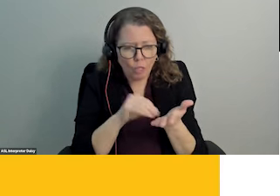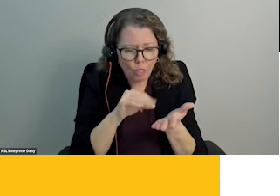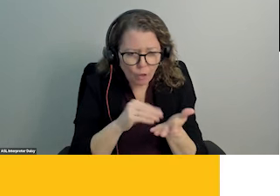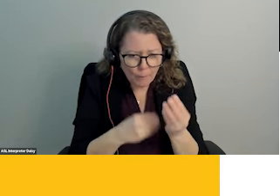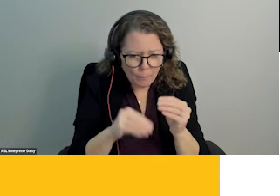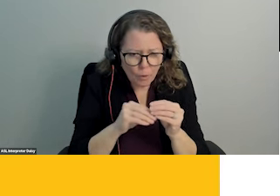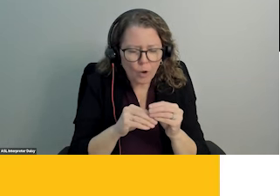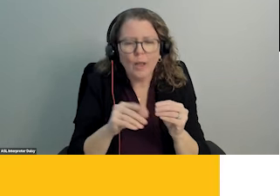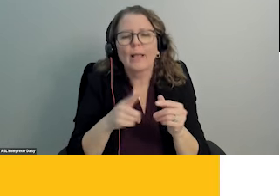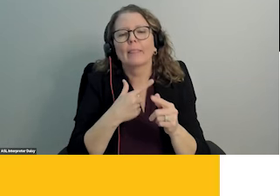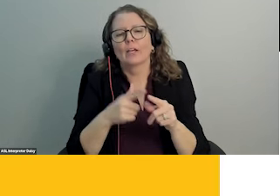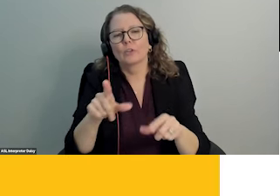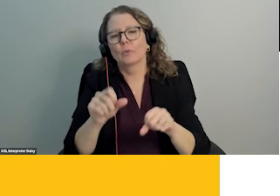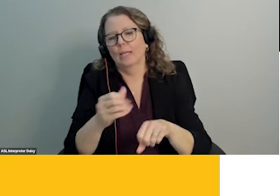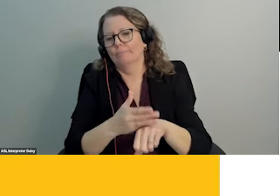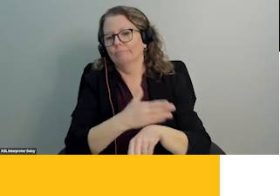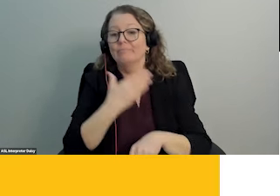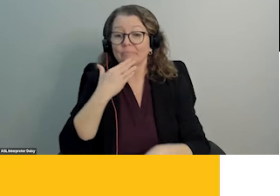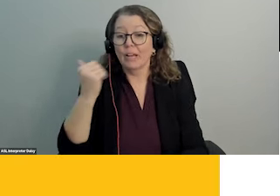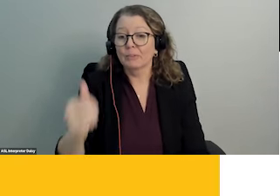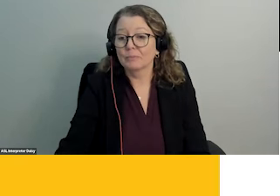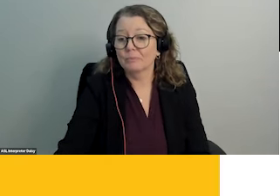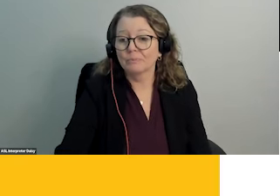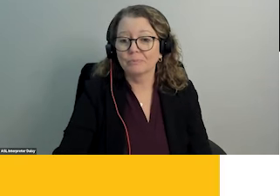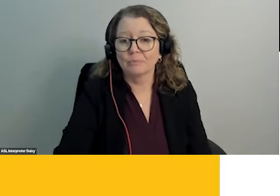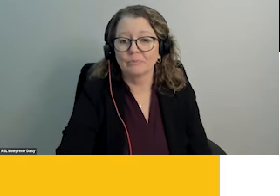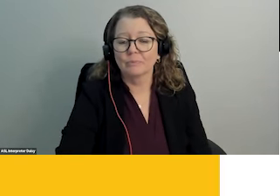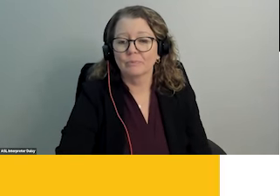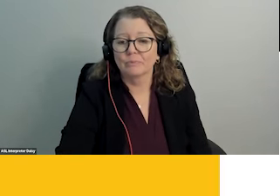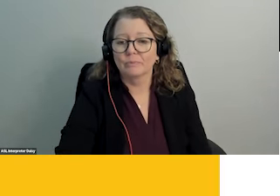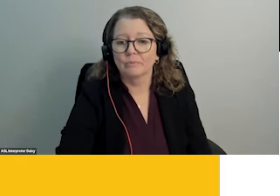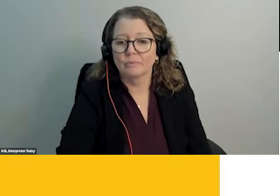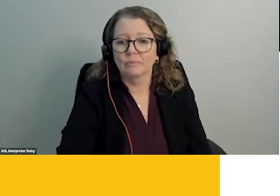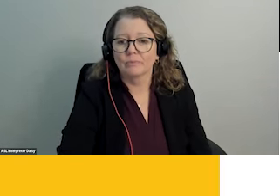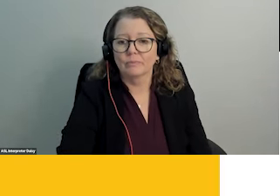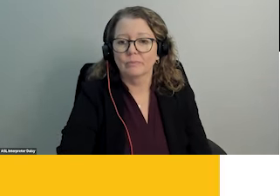you'll always be able to do better. I wanna stop there if there's time for a few questions.